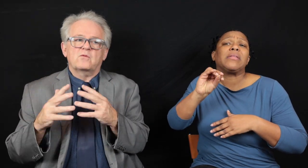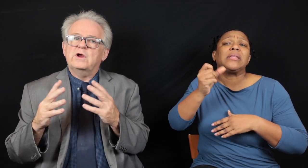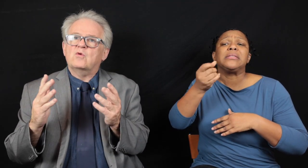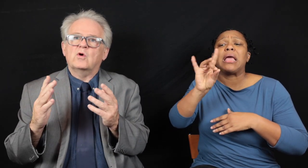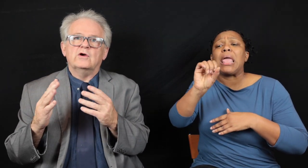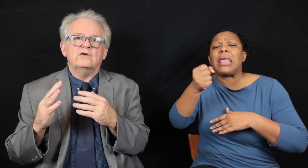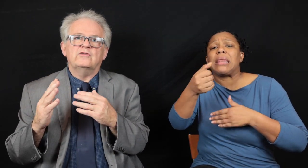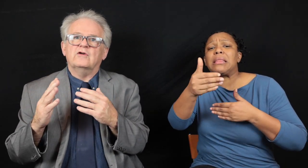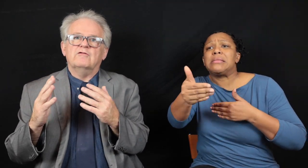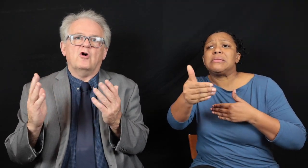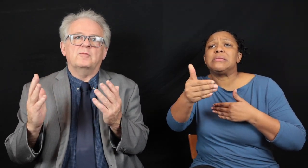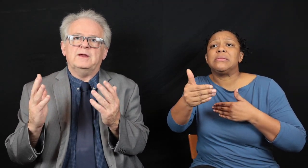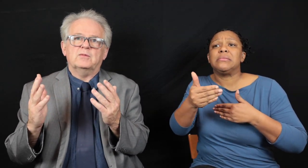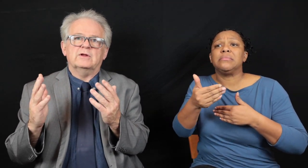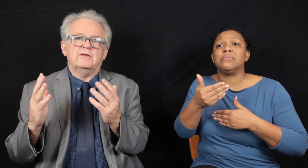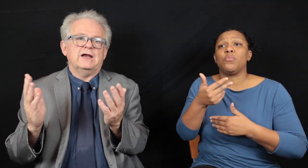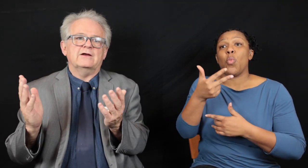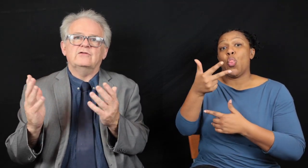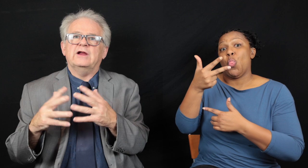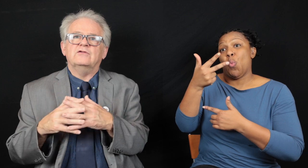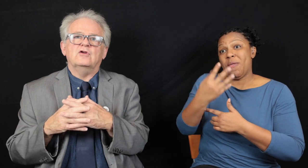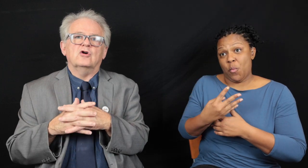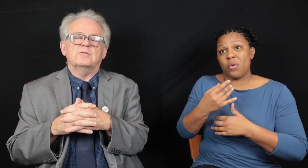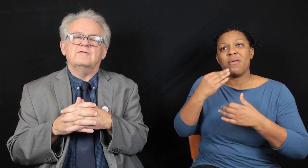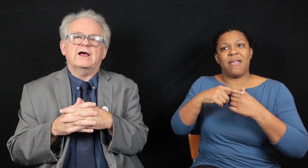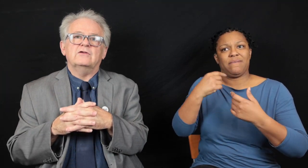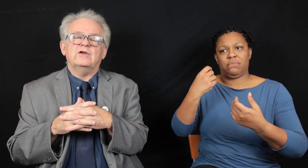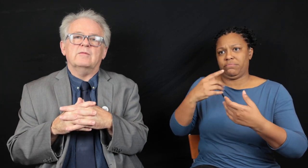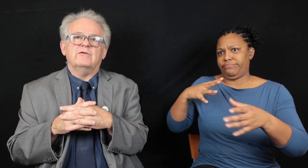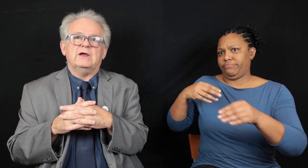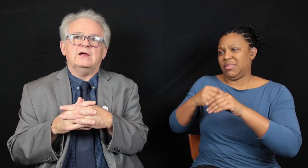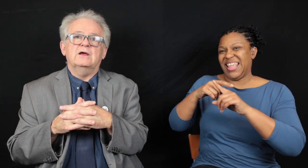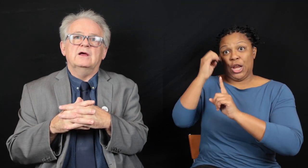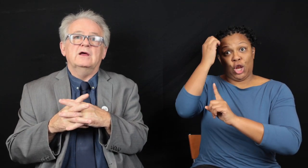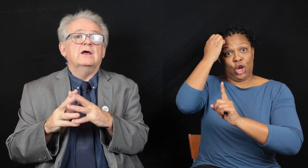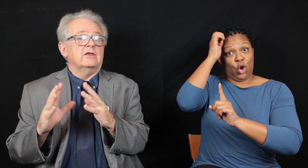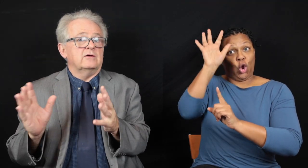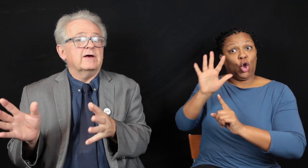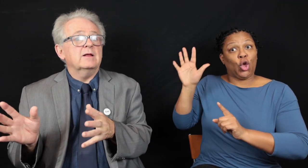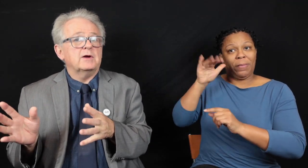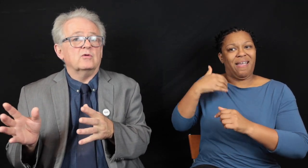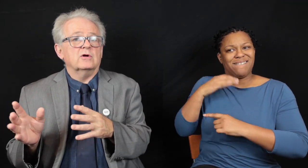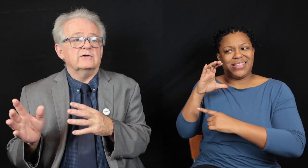three quarters of all people in the US and Europe have had CMV. In the developing world,